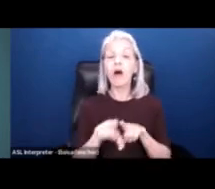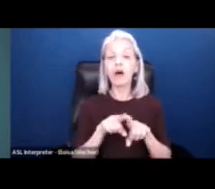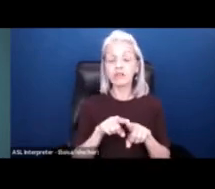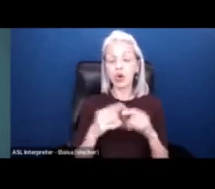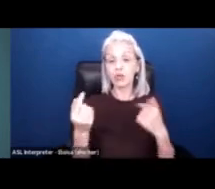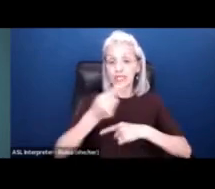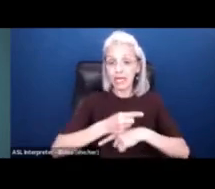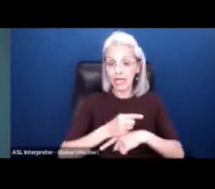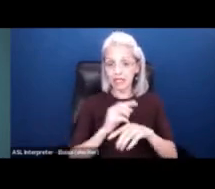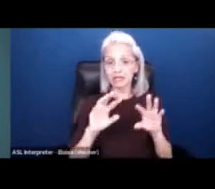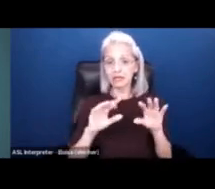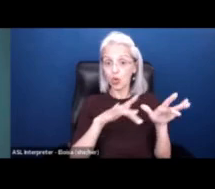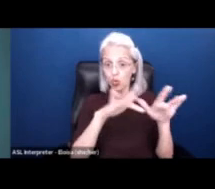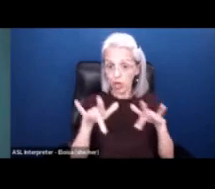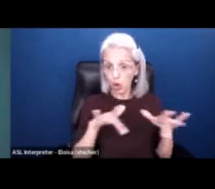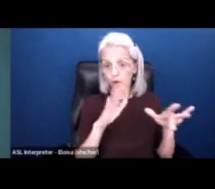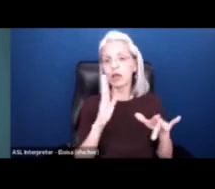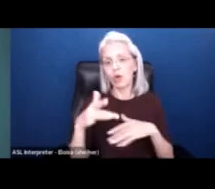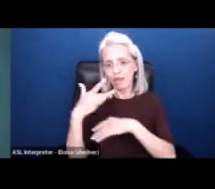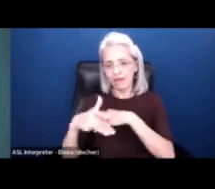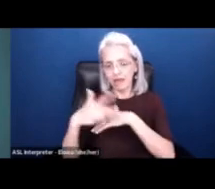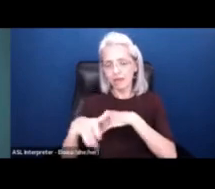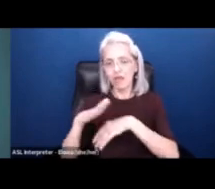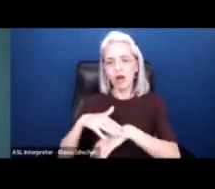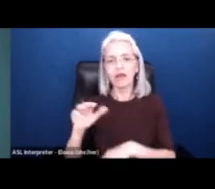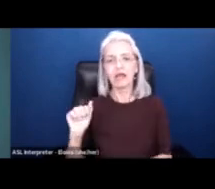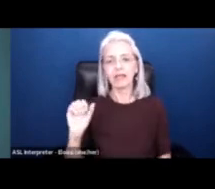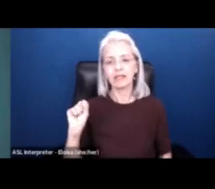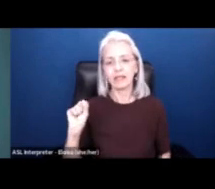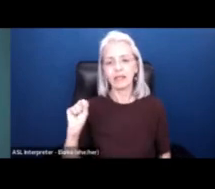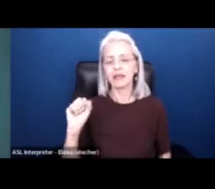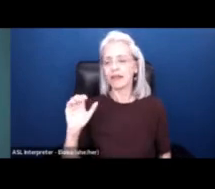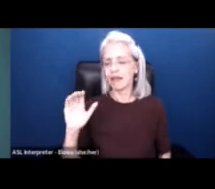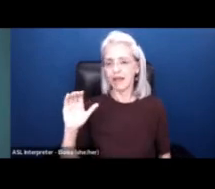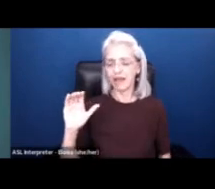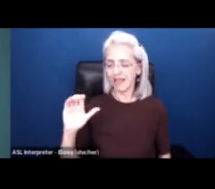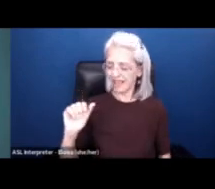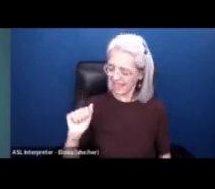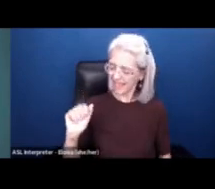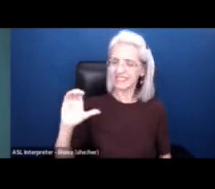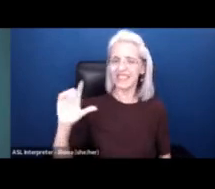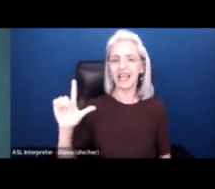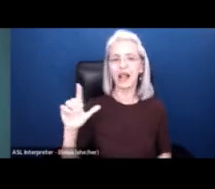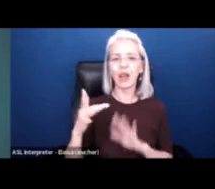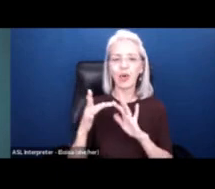thank our the Administration for Community Living for sponsoringus and this webinar and we look forward to having